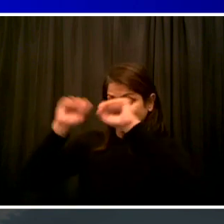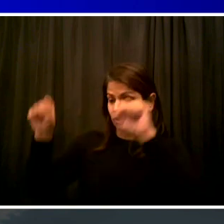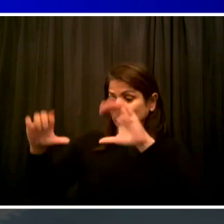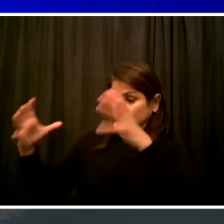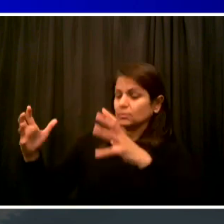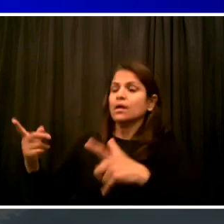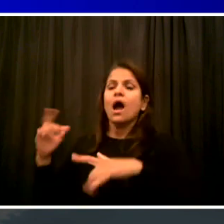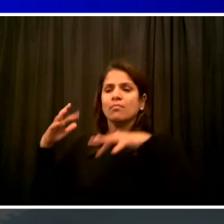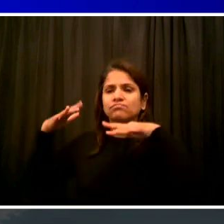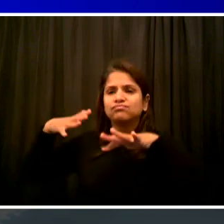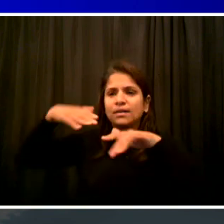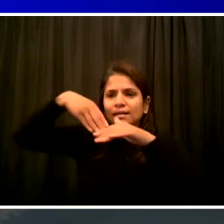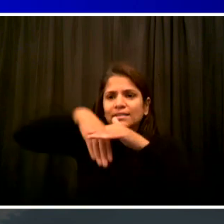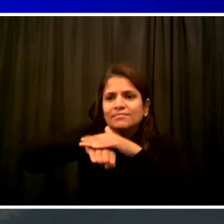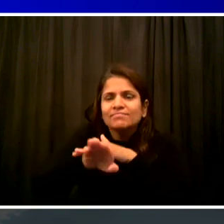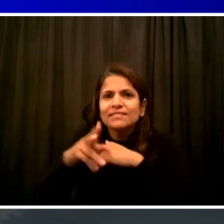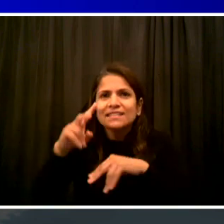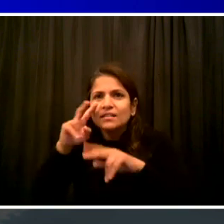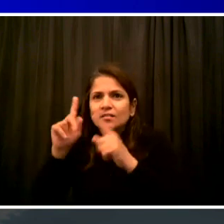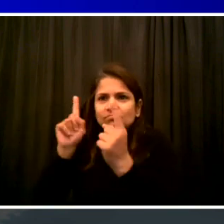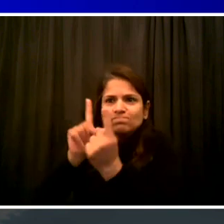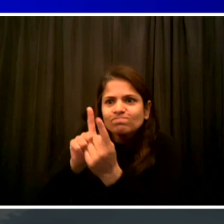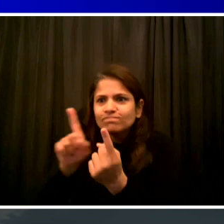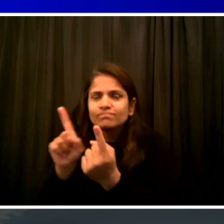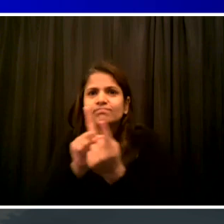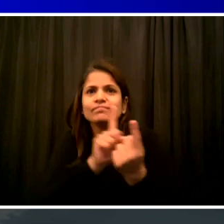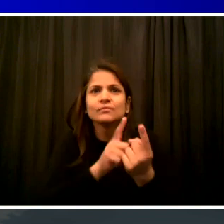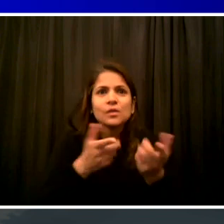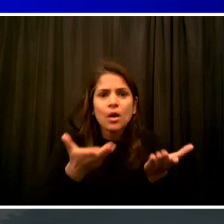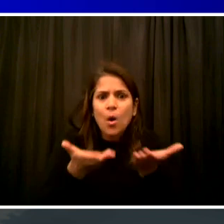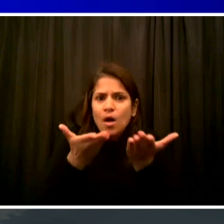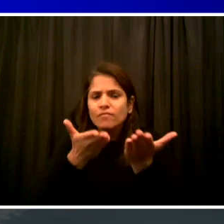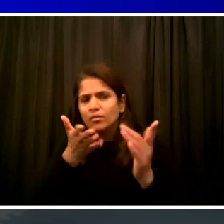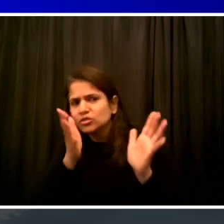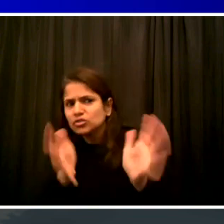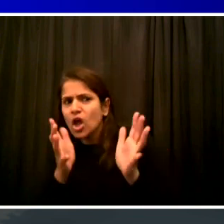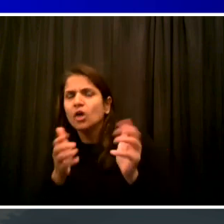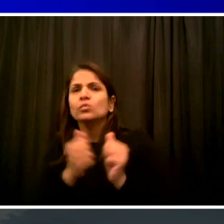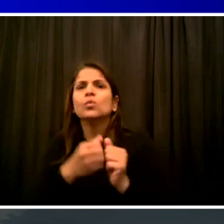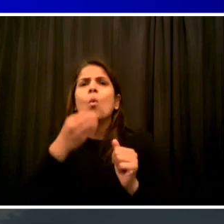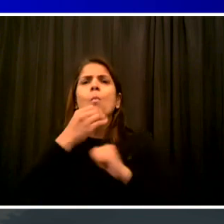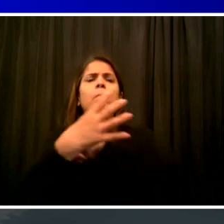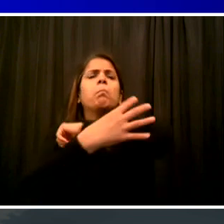THE HOMELESS OUTREACH WORKERS TO REACH HOMELESS OPEP LEA GNDET THEM TO SAFETY